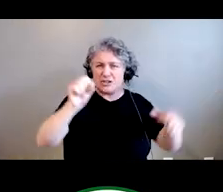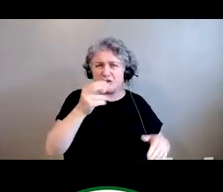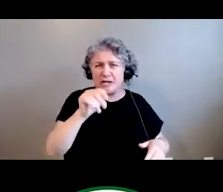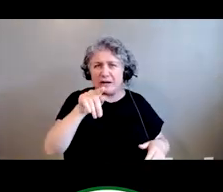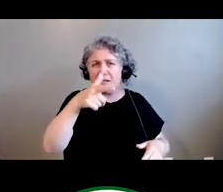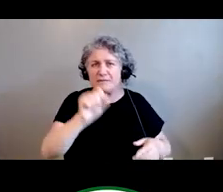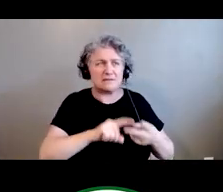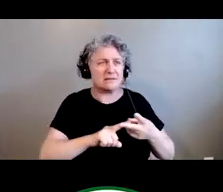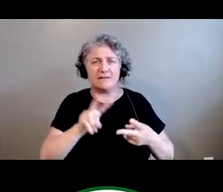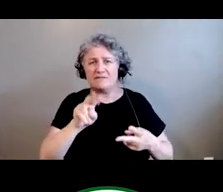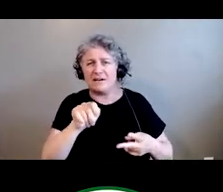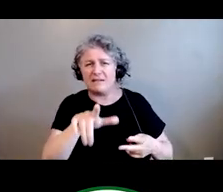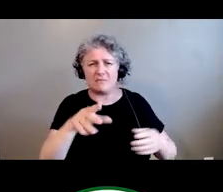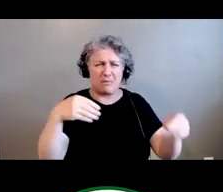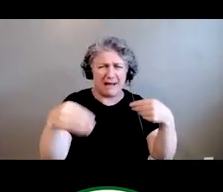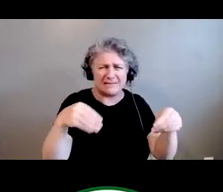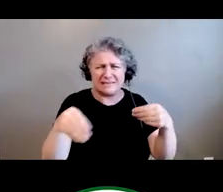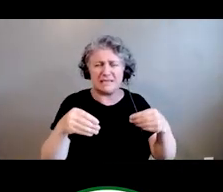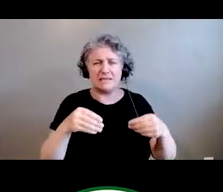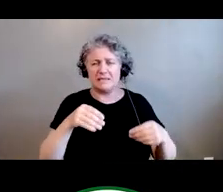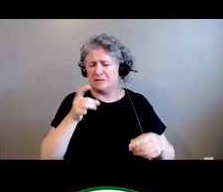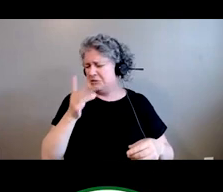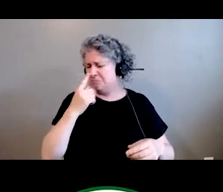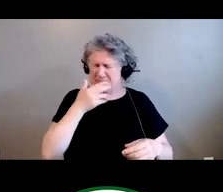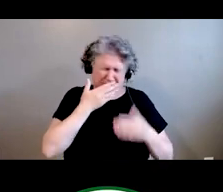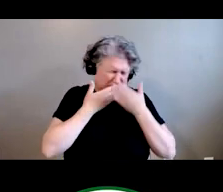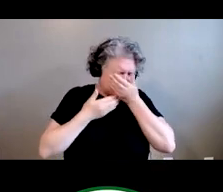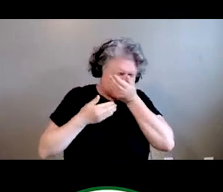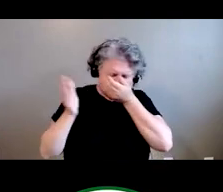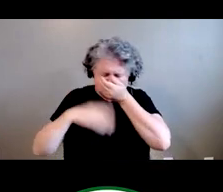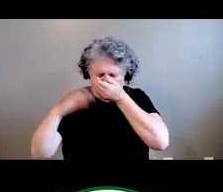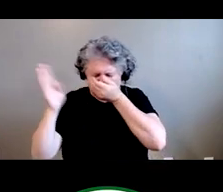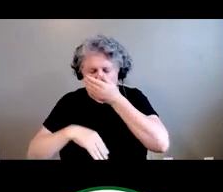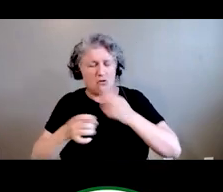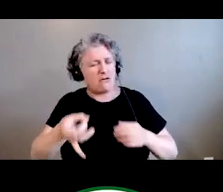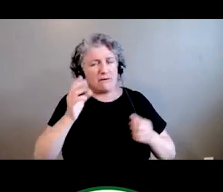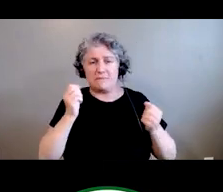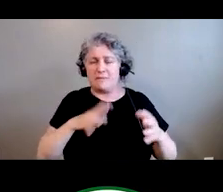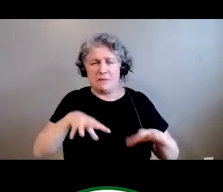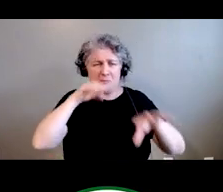And so that was affecting really all of our parks and our spaces, outdoor spaces here in Nova Scotia.